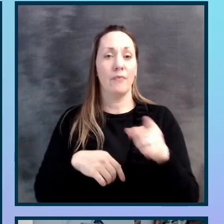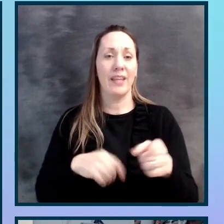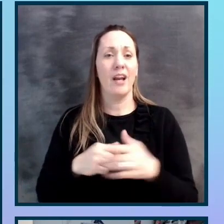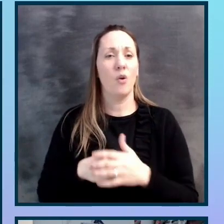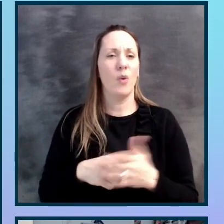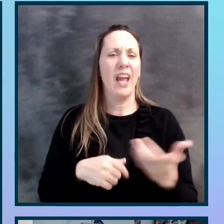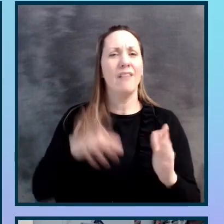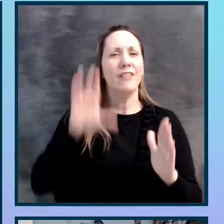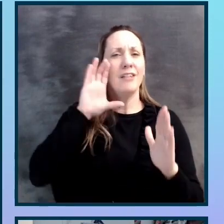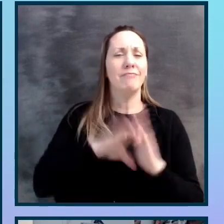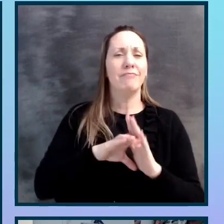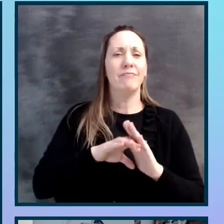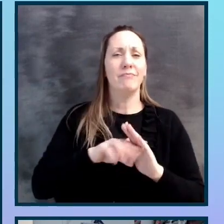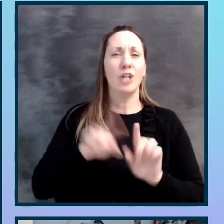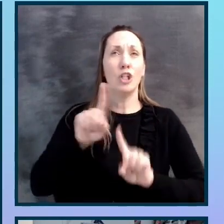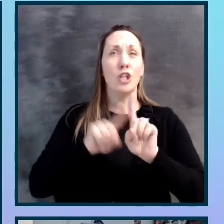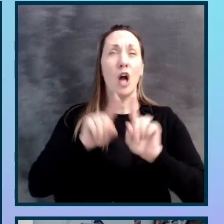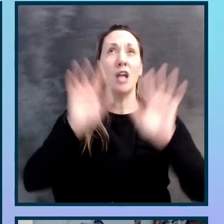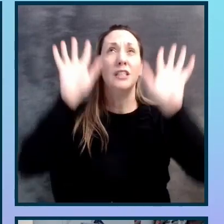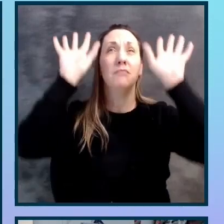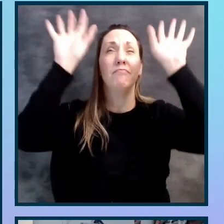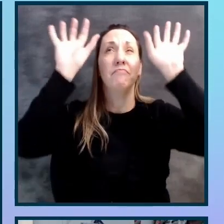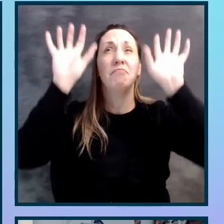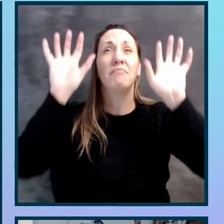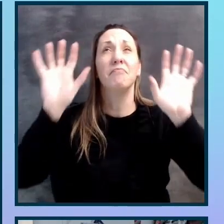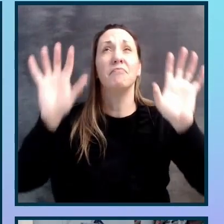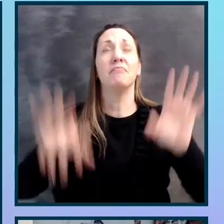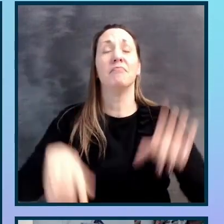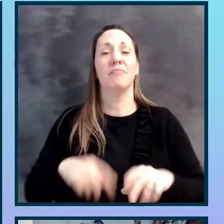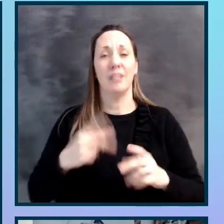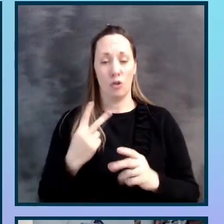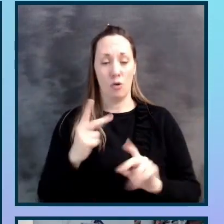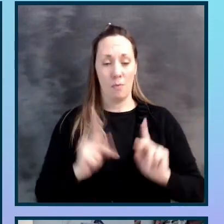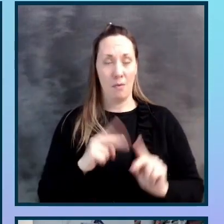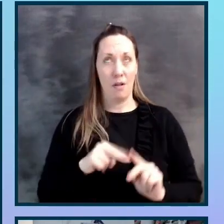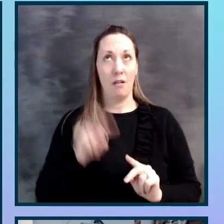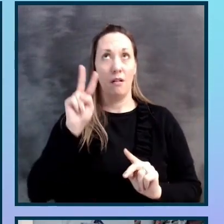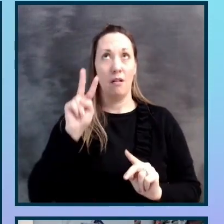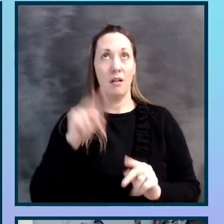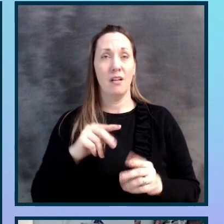filled with thousands of stars. The universe above this person is clearly vast and unlimited,